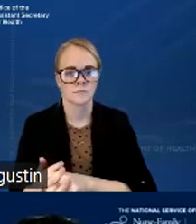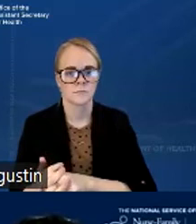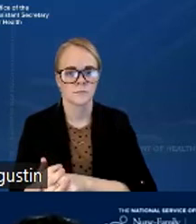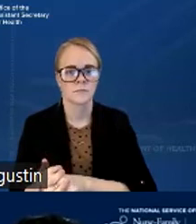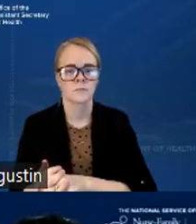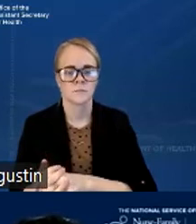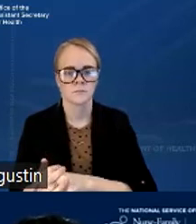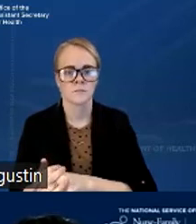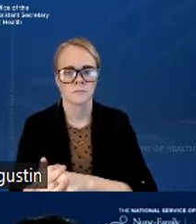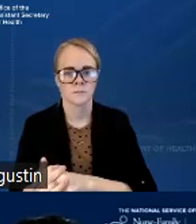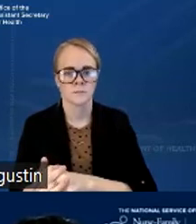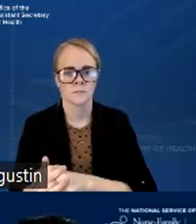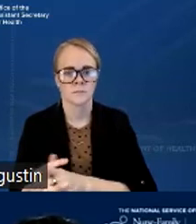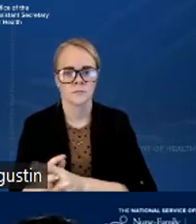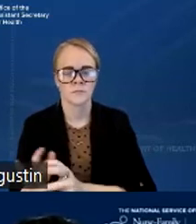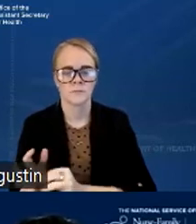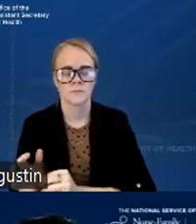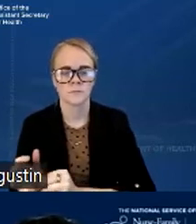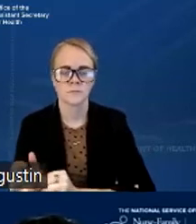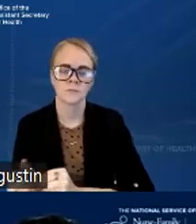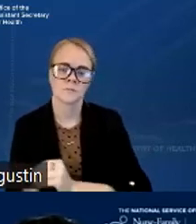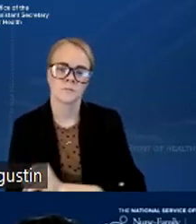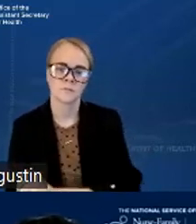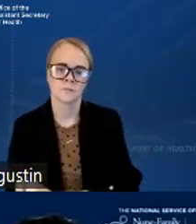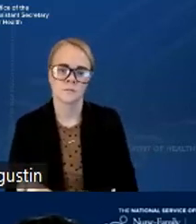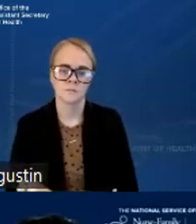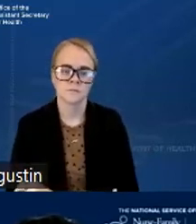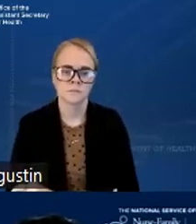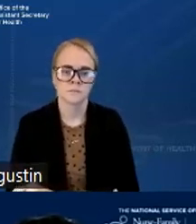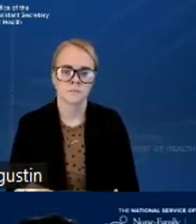Happy mentioned, everybody receives that when they leave the hospital.